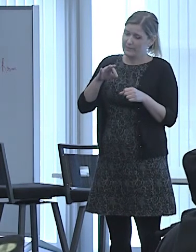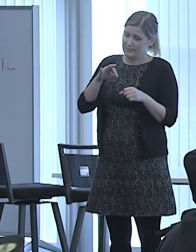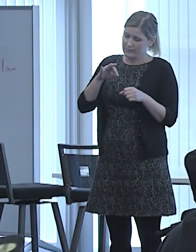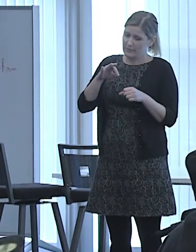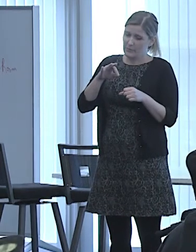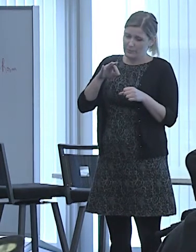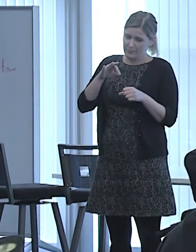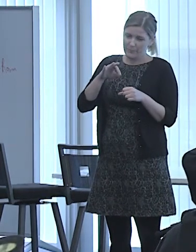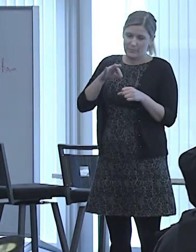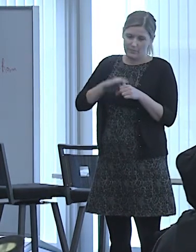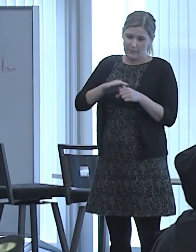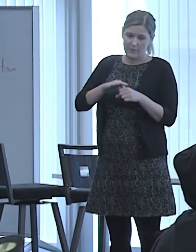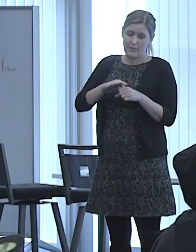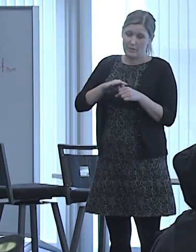election coming forward